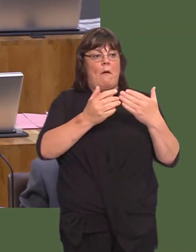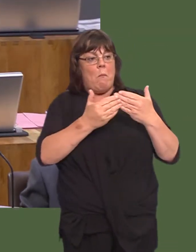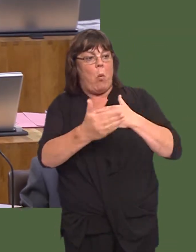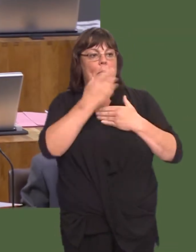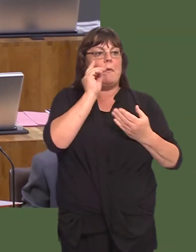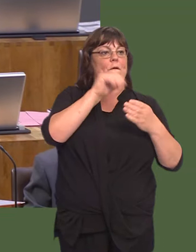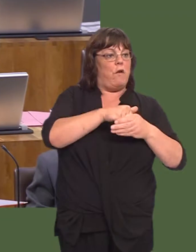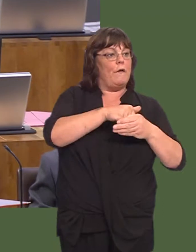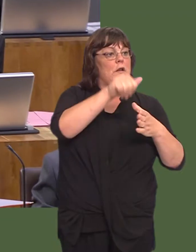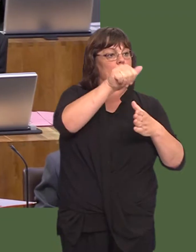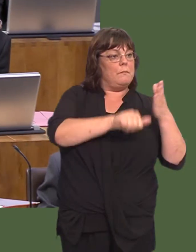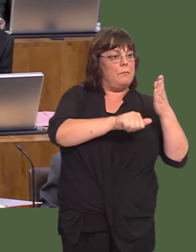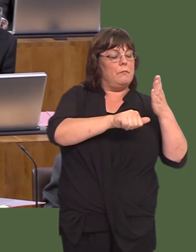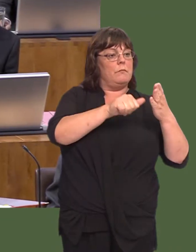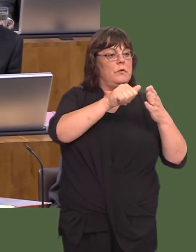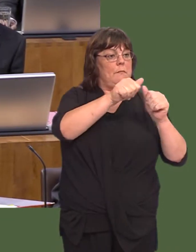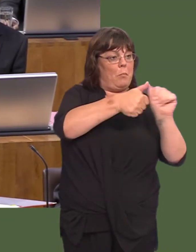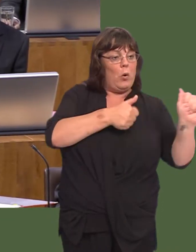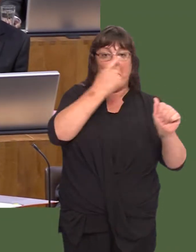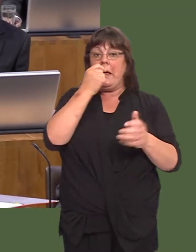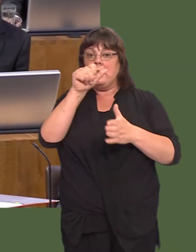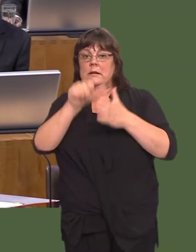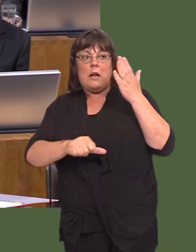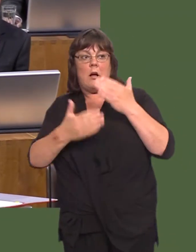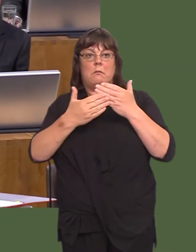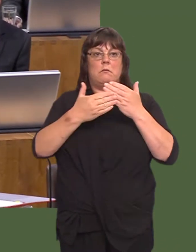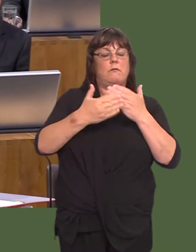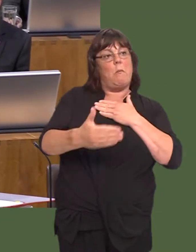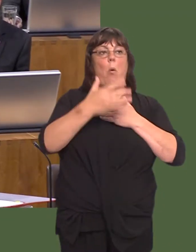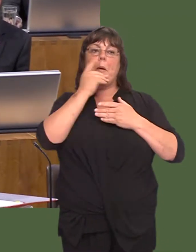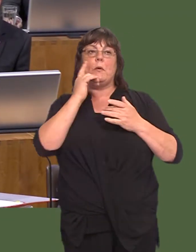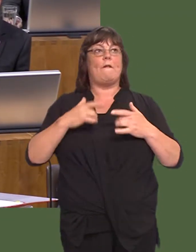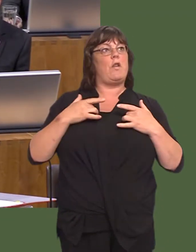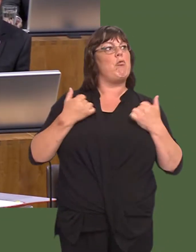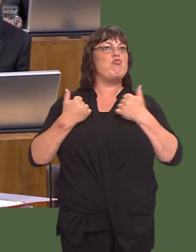rates in sport, but it can also give people in cities and nations a feel-good factor,